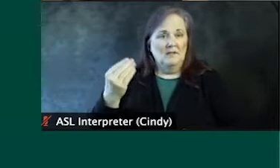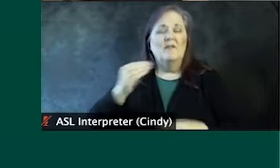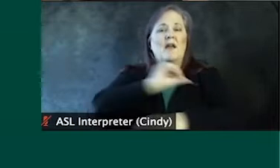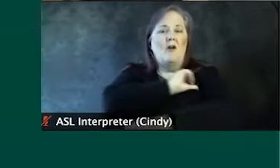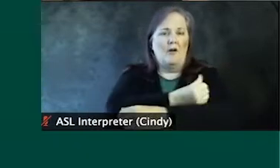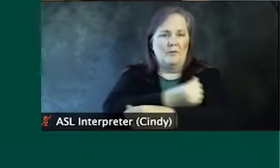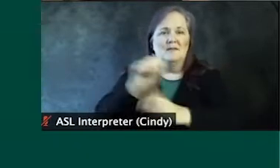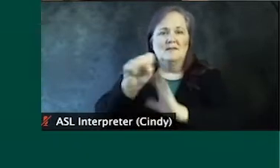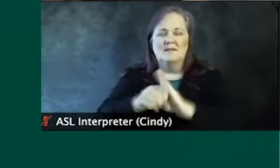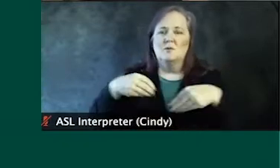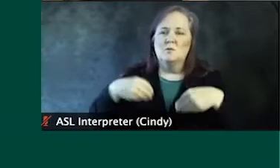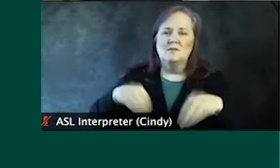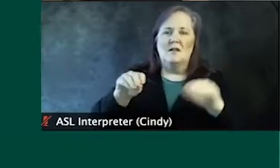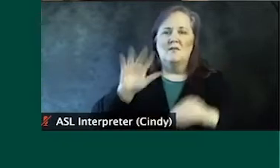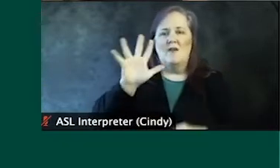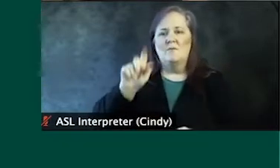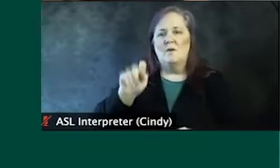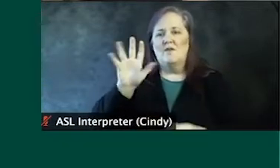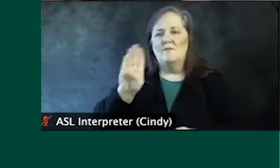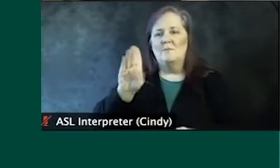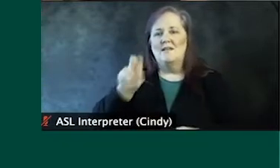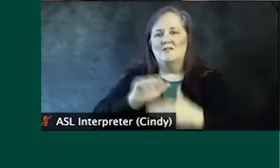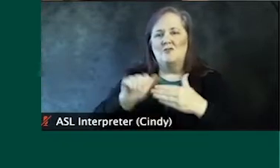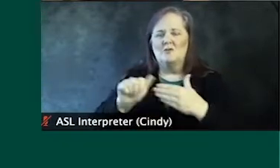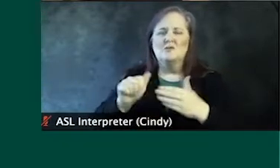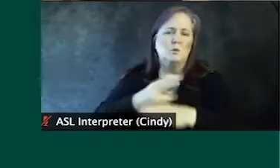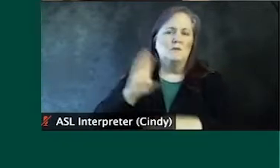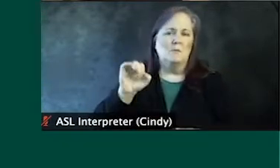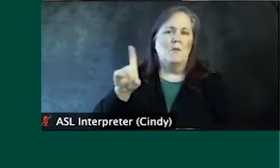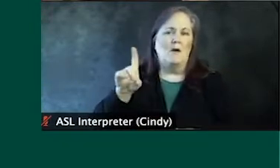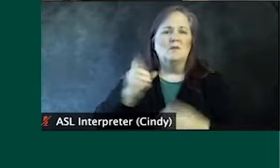And then also for each measure, explaining the fiscal impact